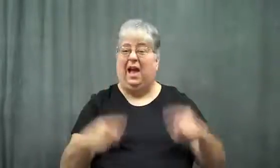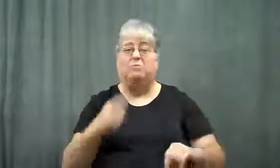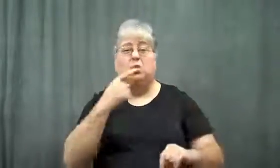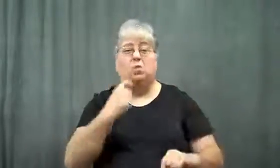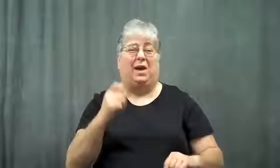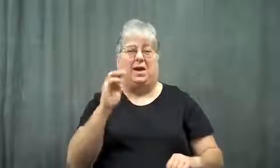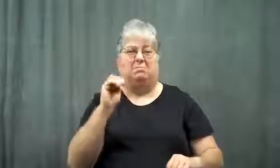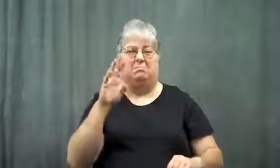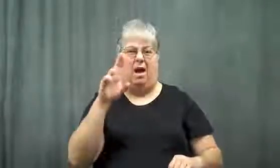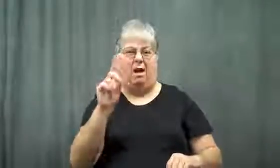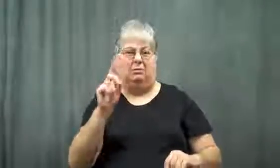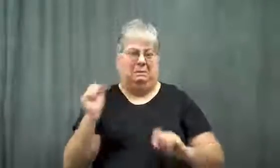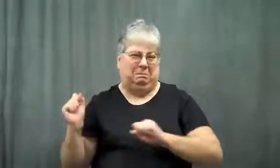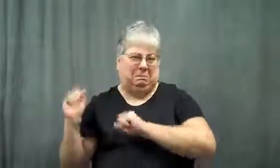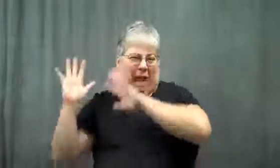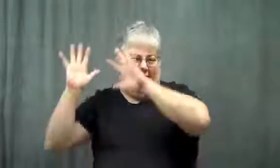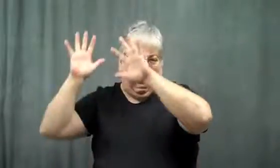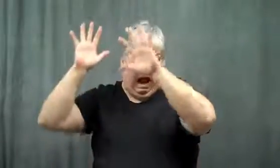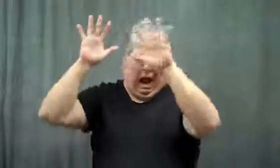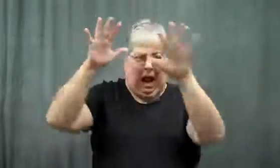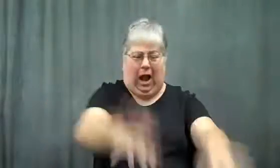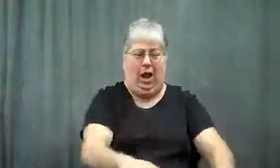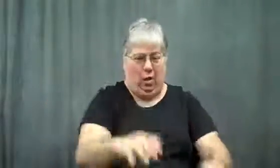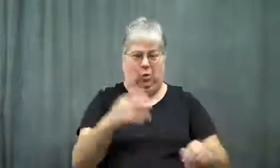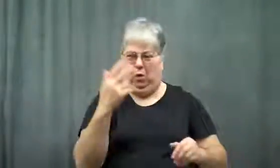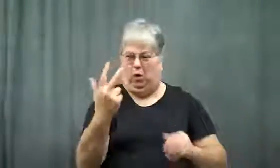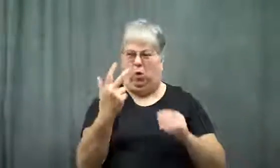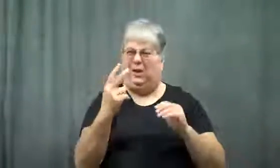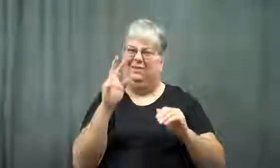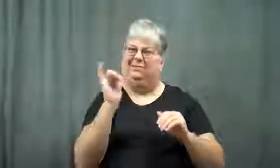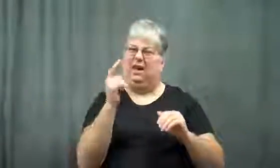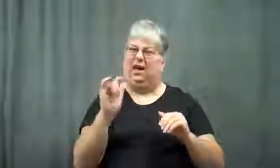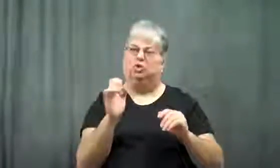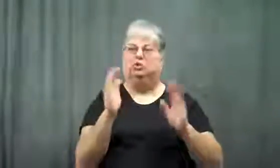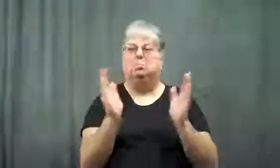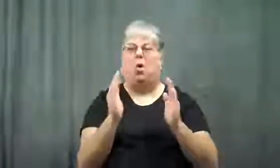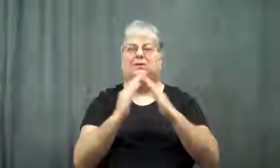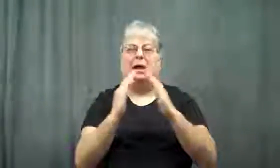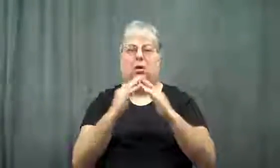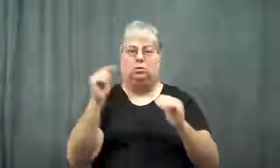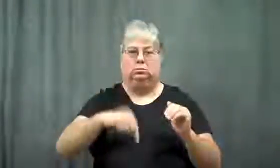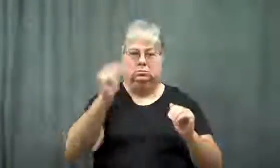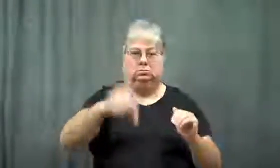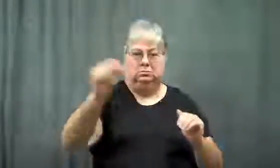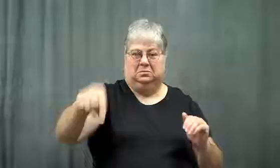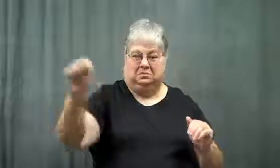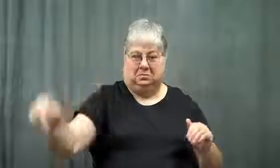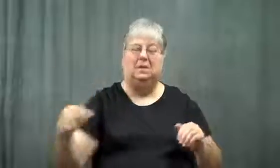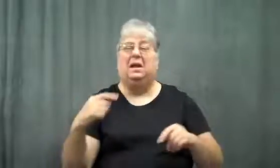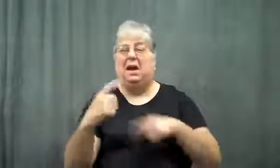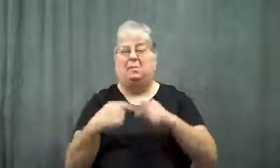a wave of red mud flooded 3 villages.